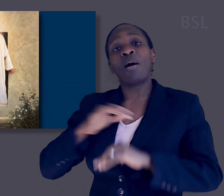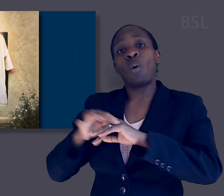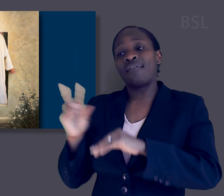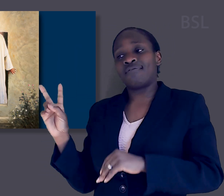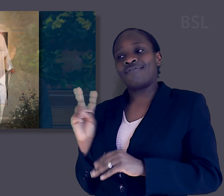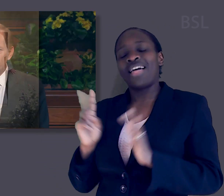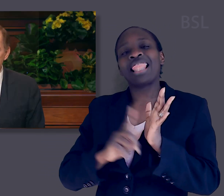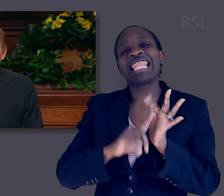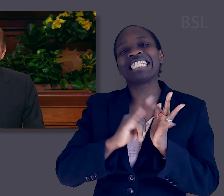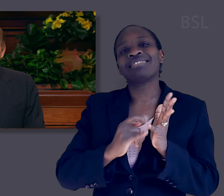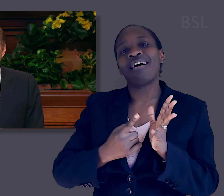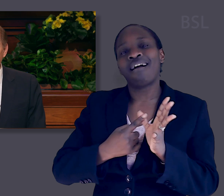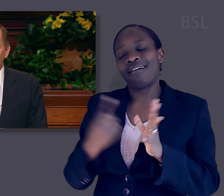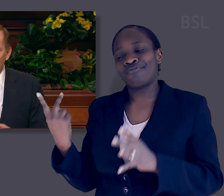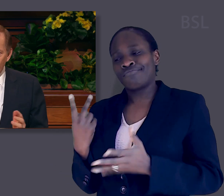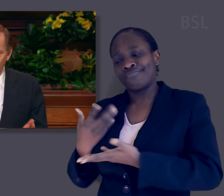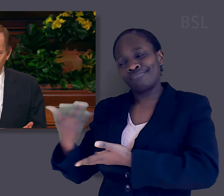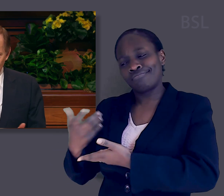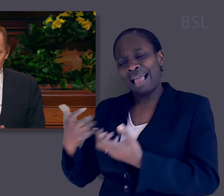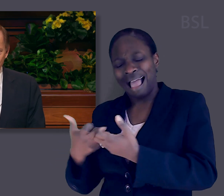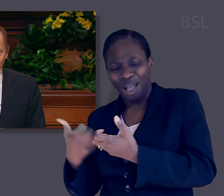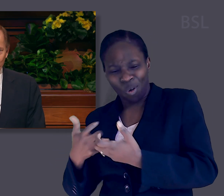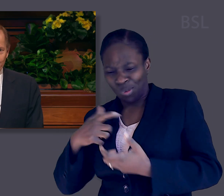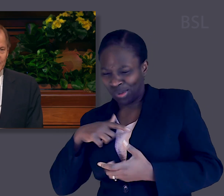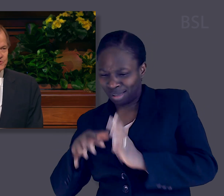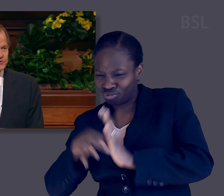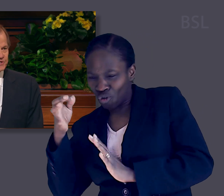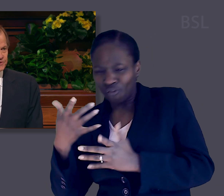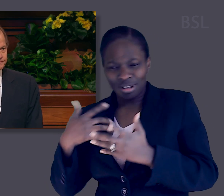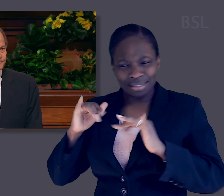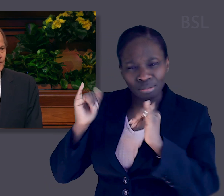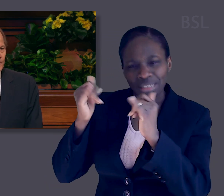Lesa and I have discussed ways that our family can do better during the Easter season.